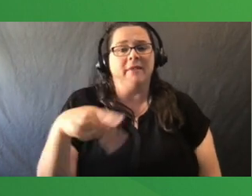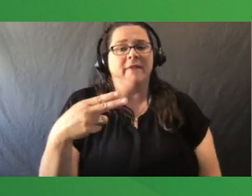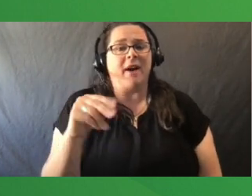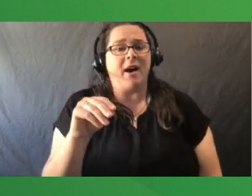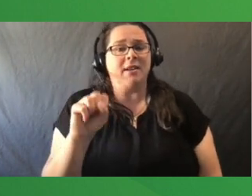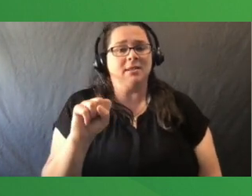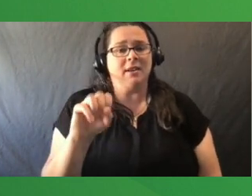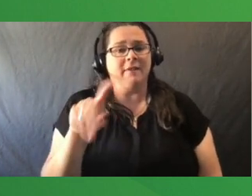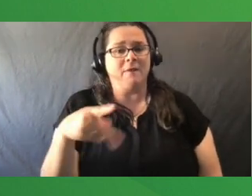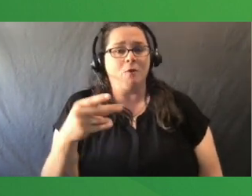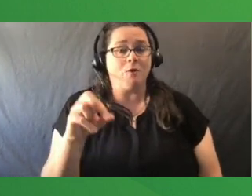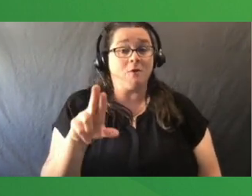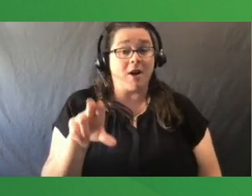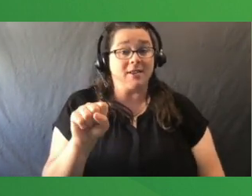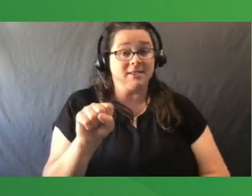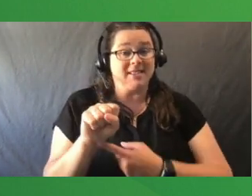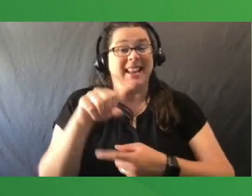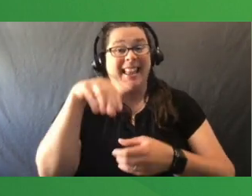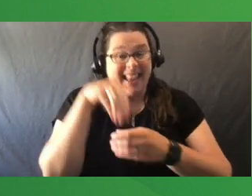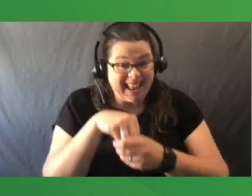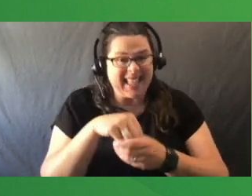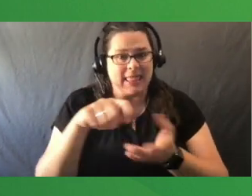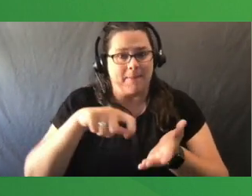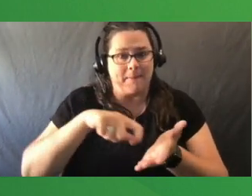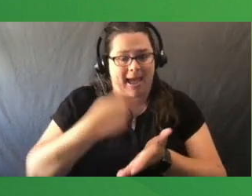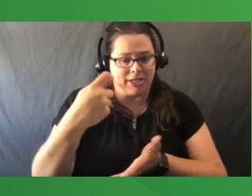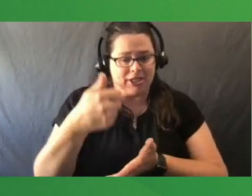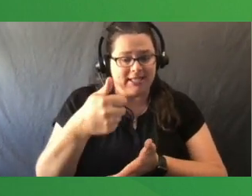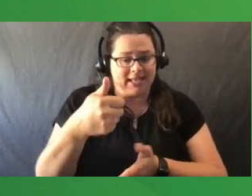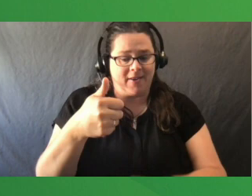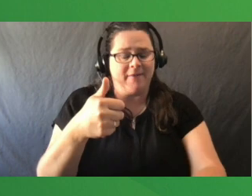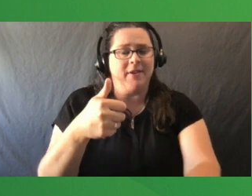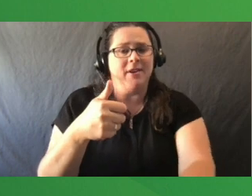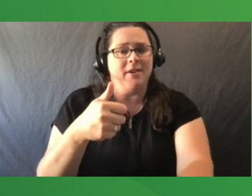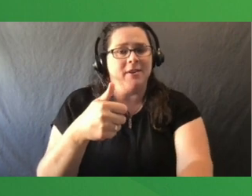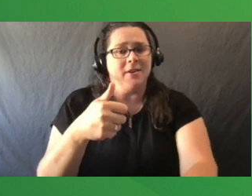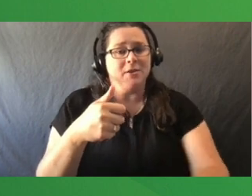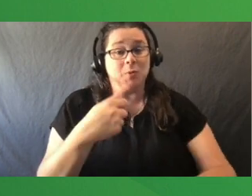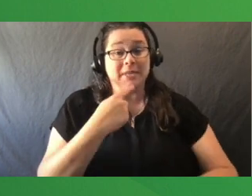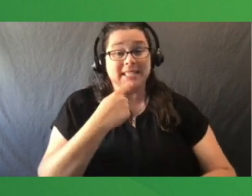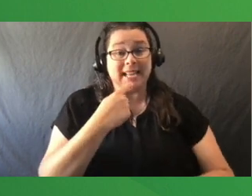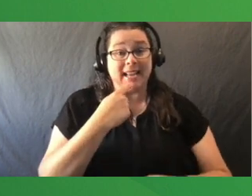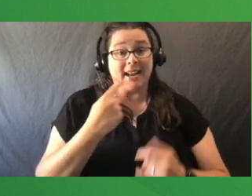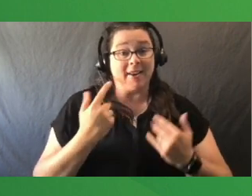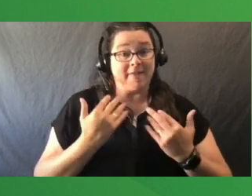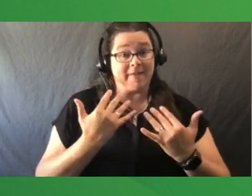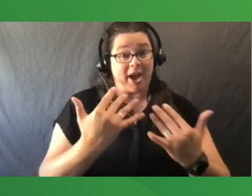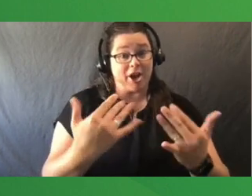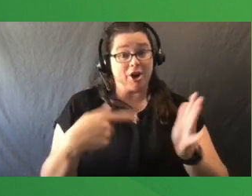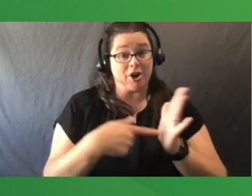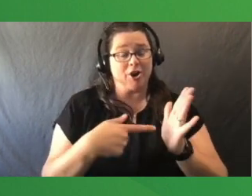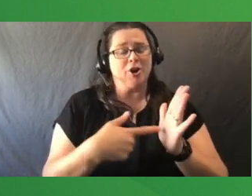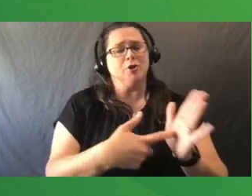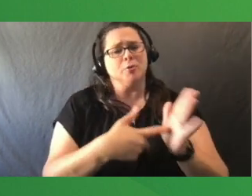So yeah, so we said that a fire needs a fuel to burn.